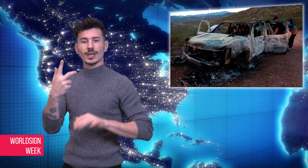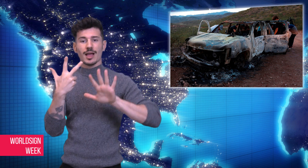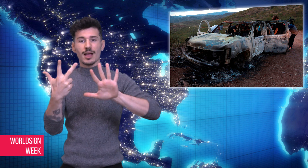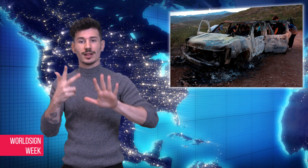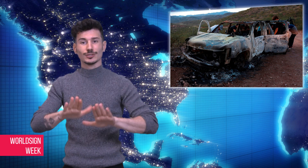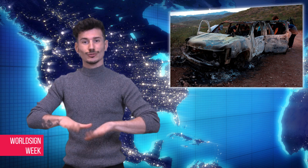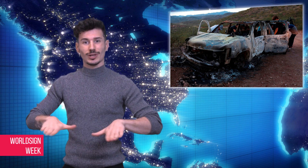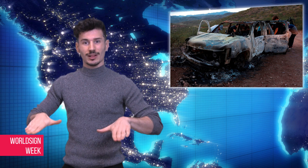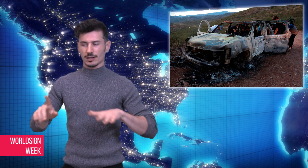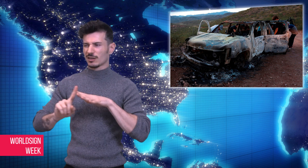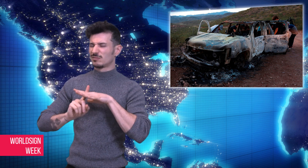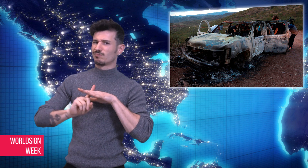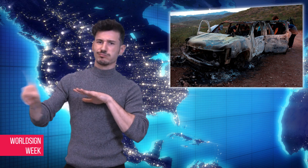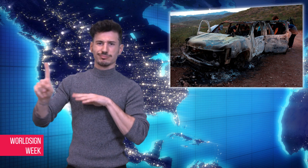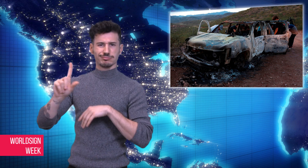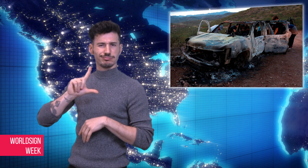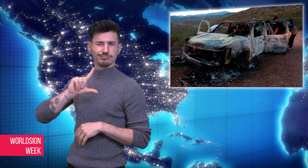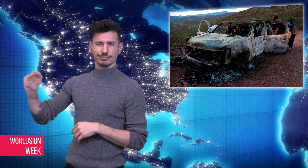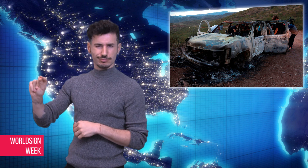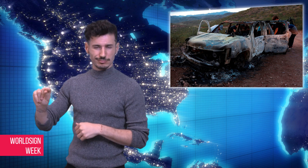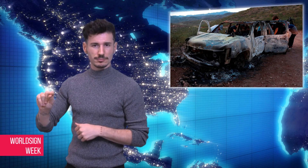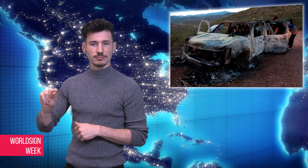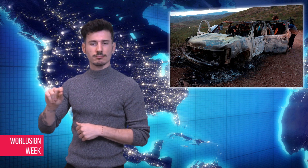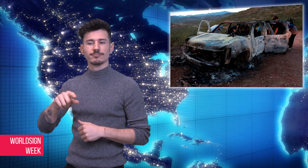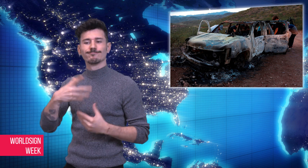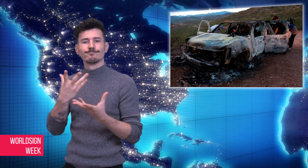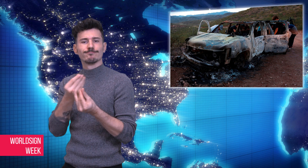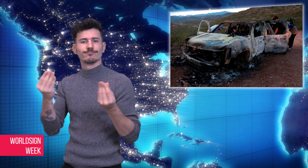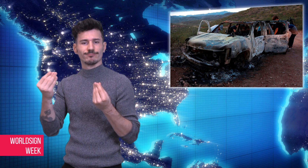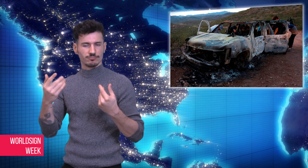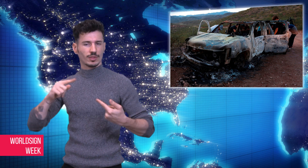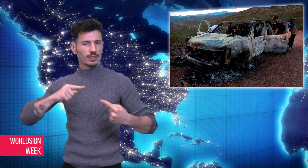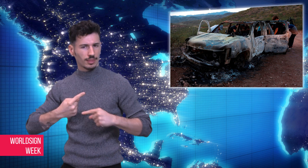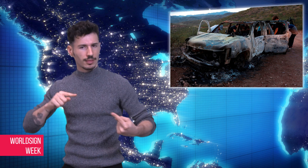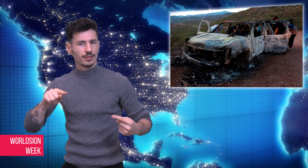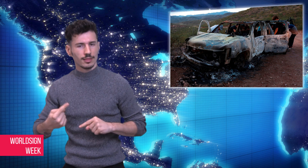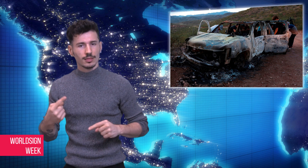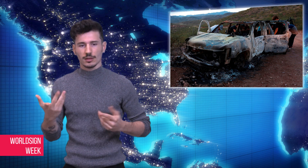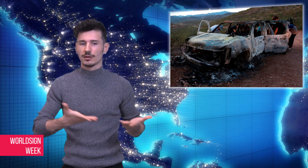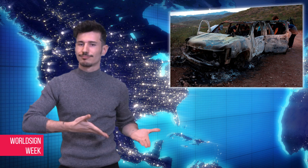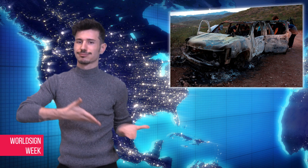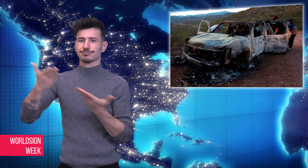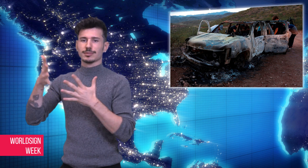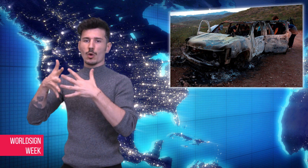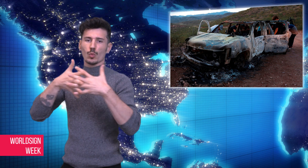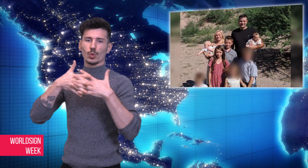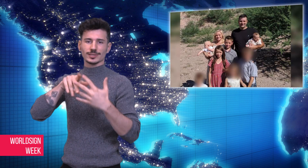Eight children escaped, many injured and undergoing